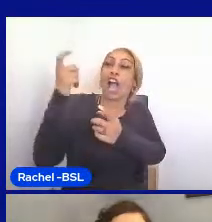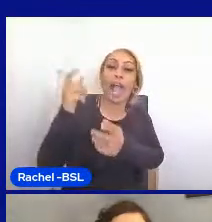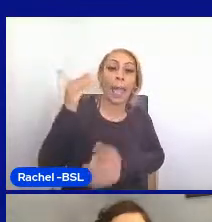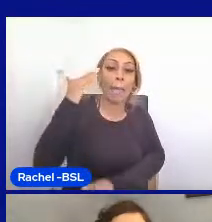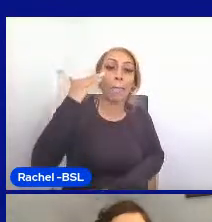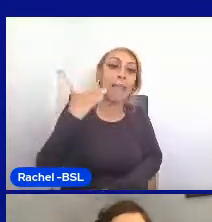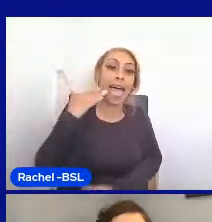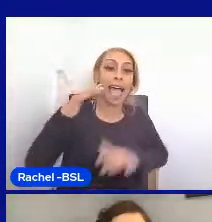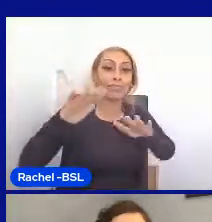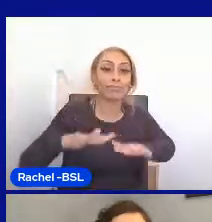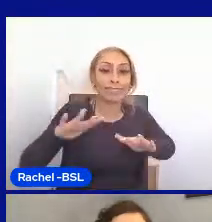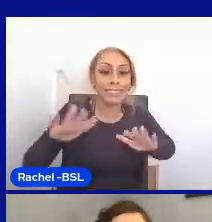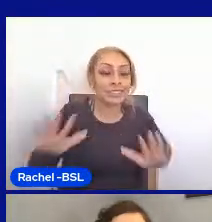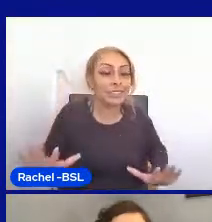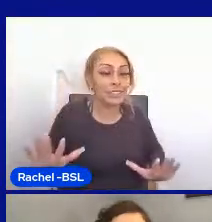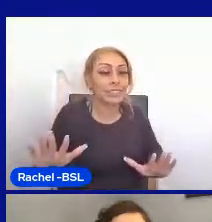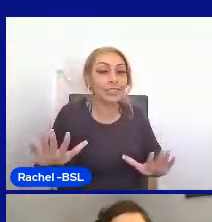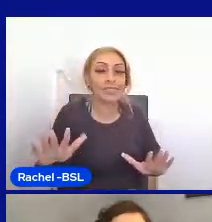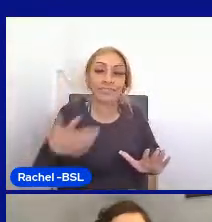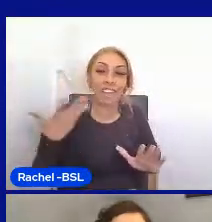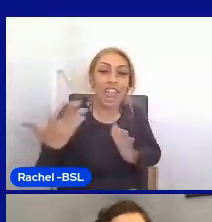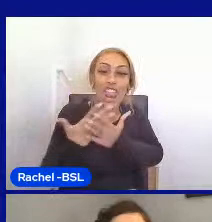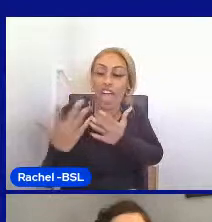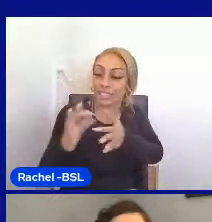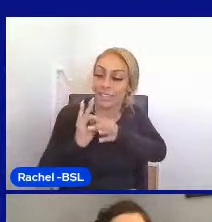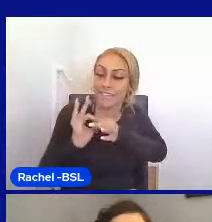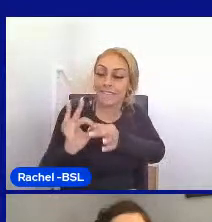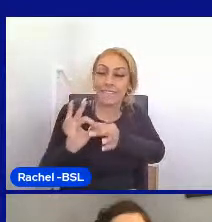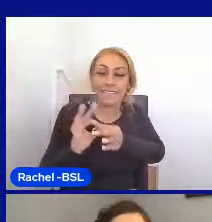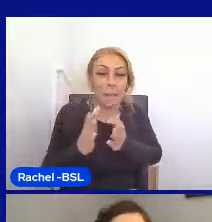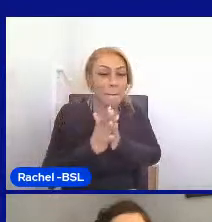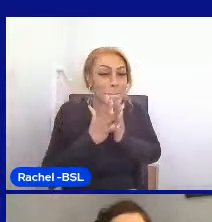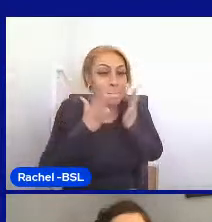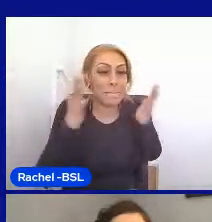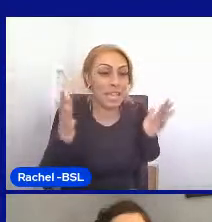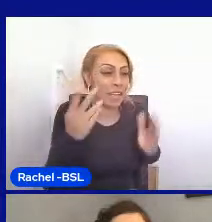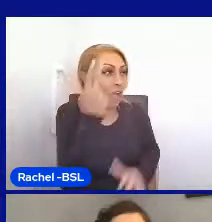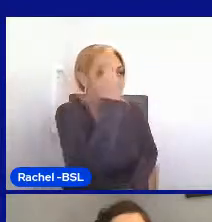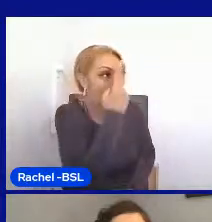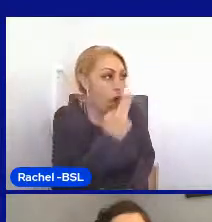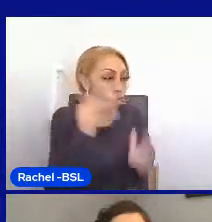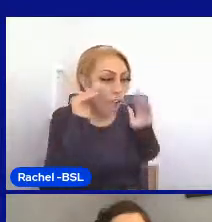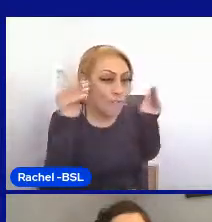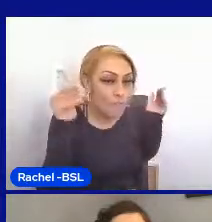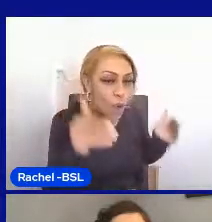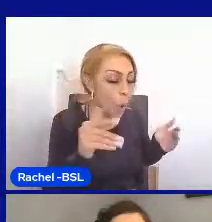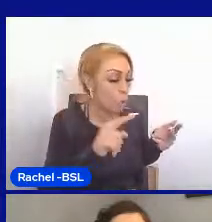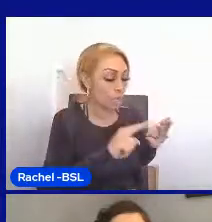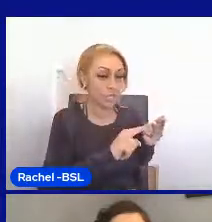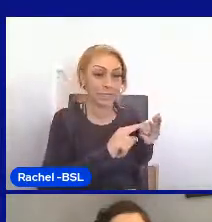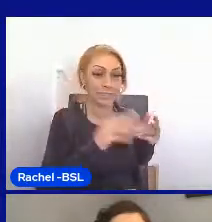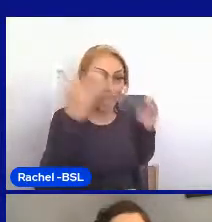(unknown term), it happened all very organically, there is a lot of similarities between us, we are big on art, education